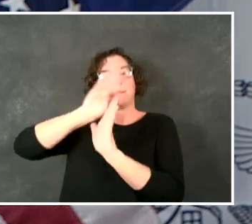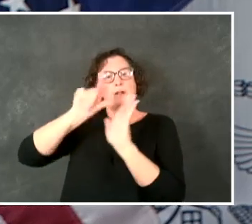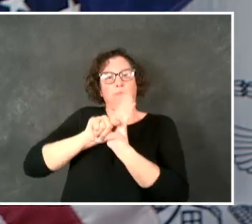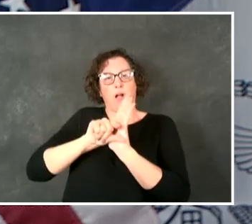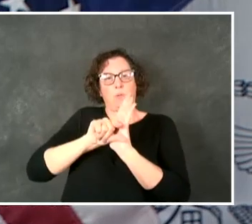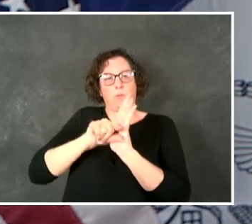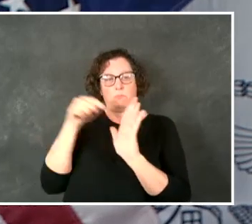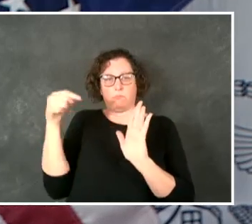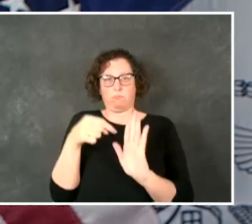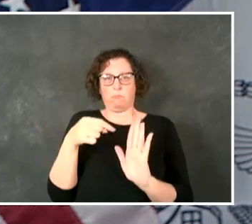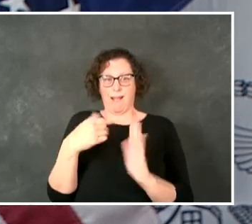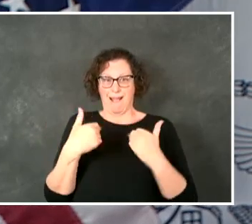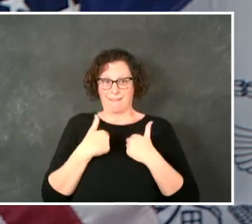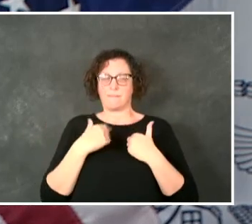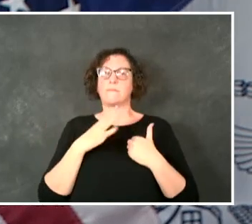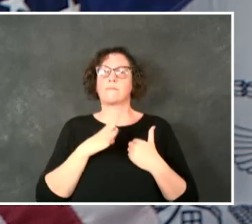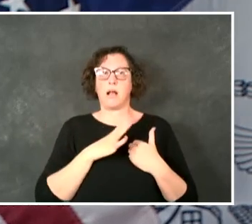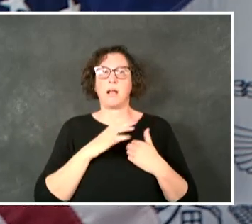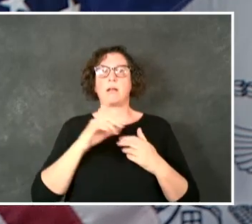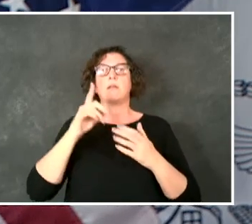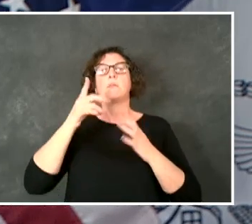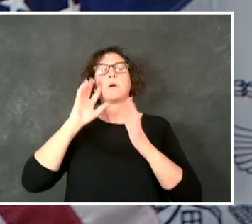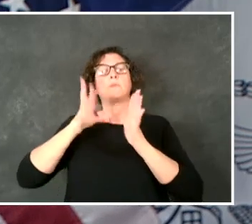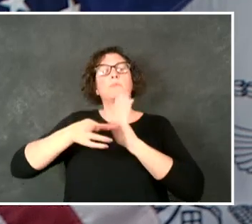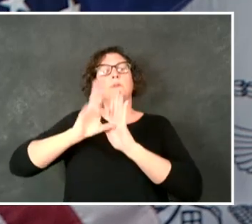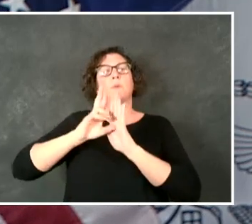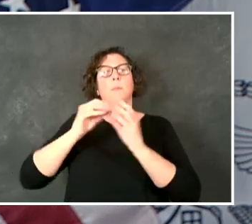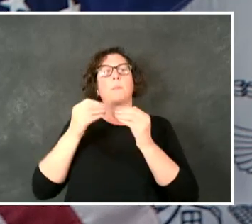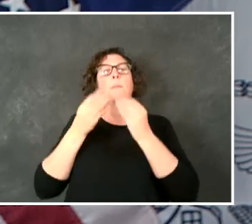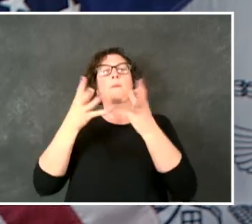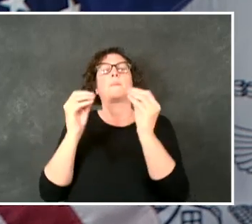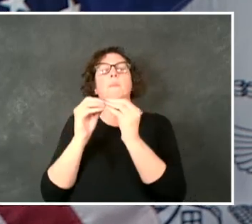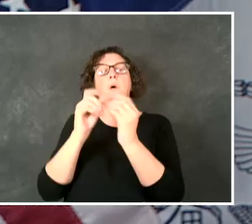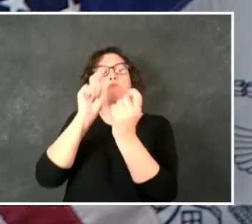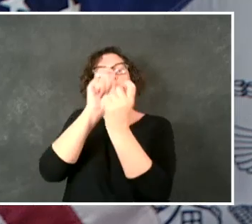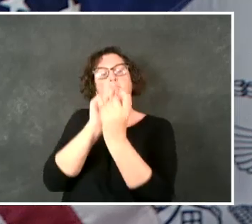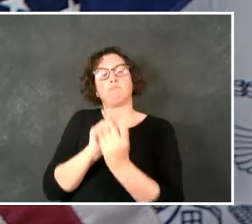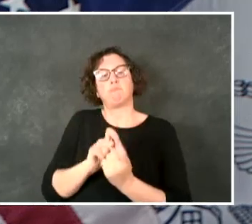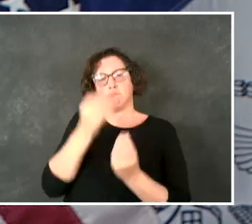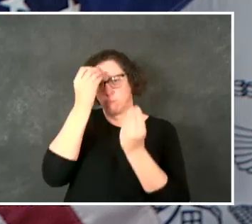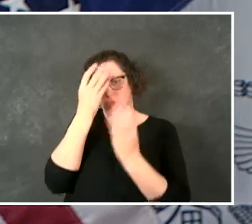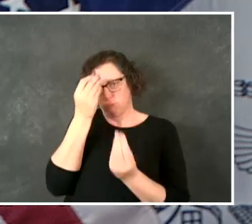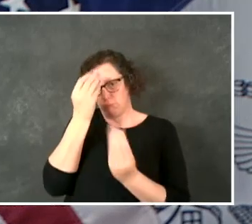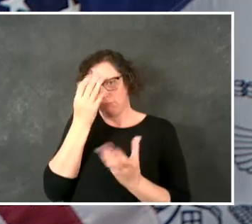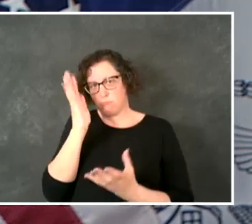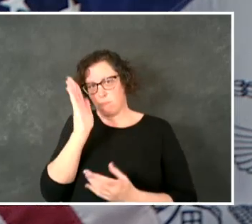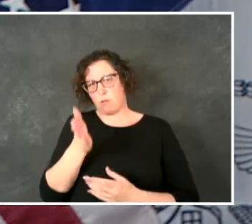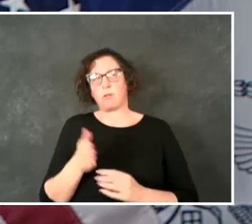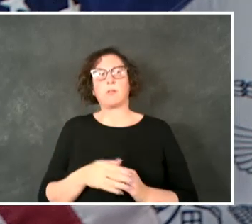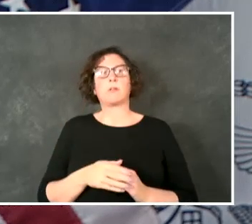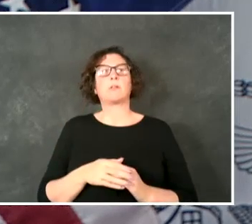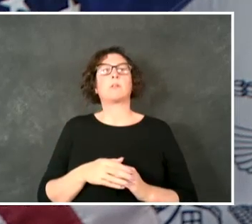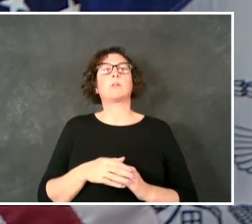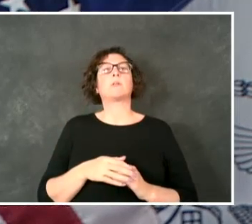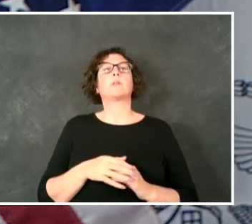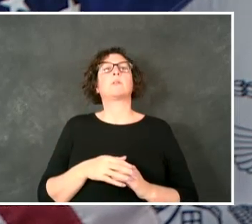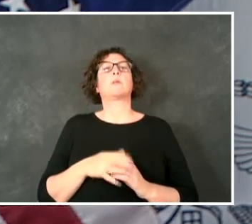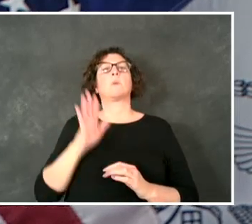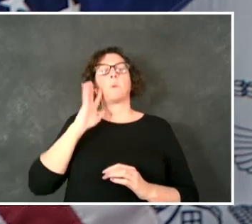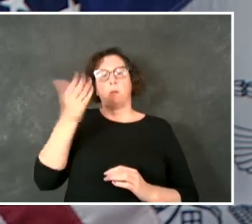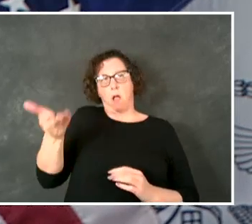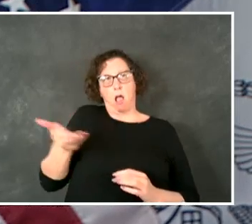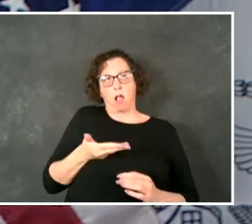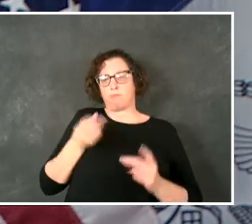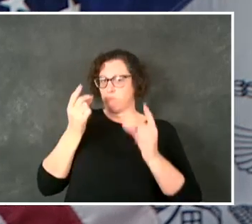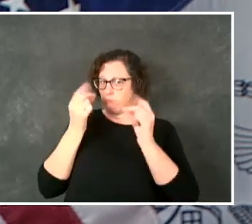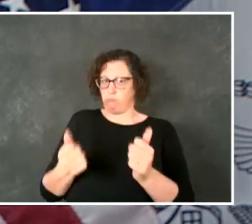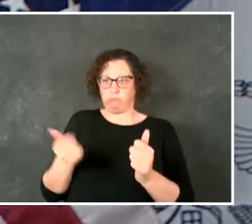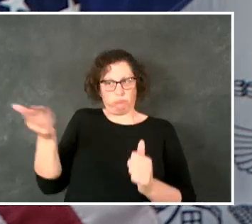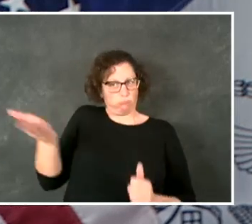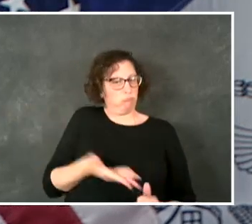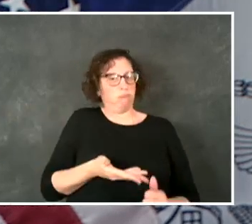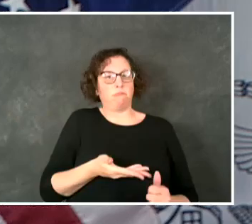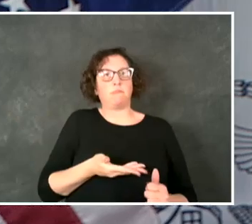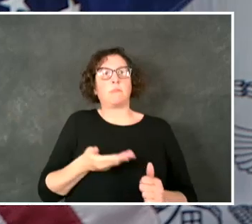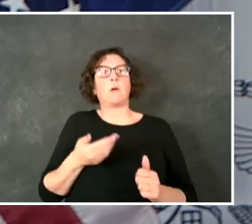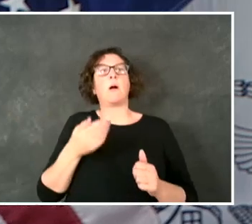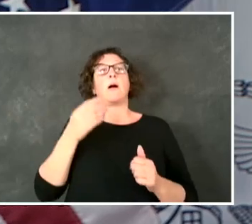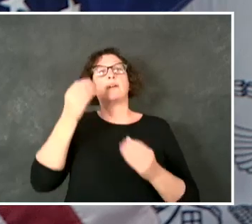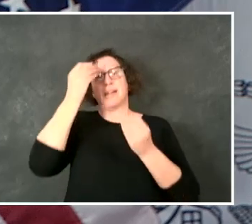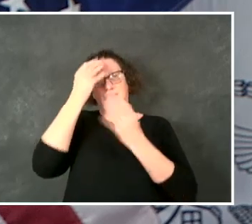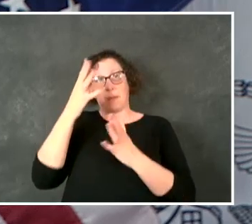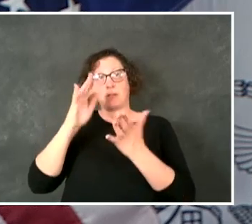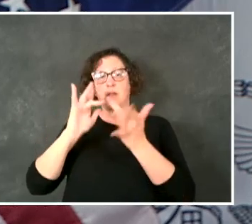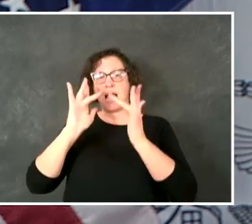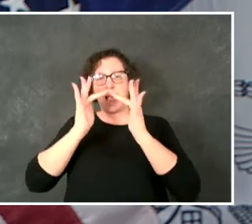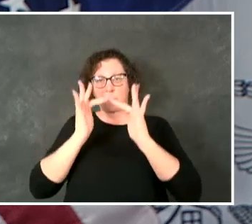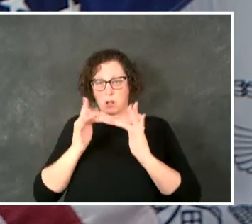BACKGROUND.